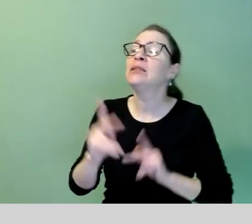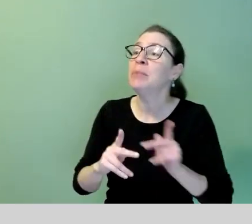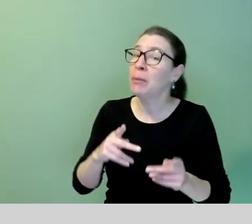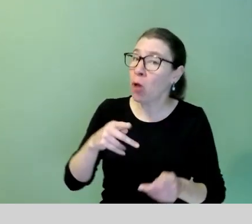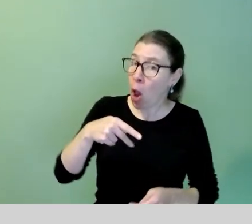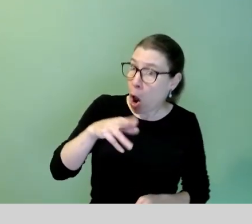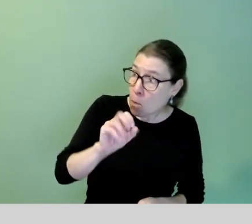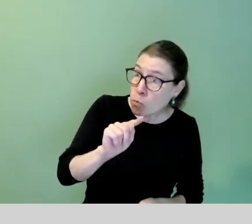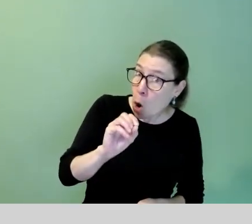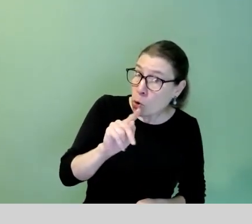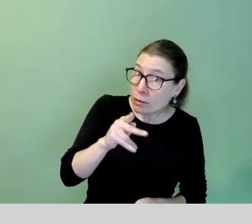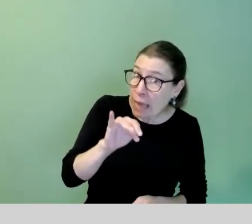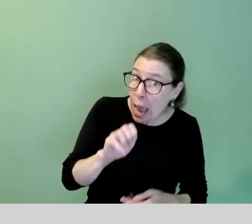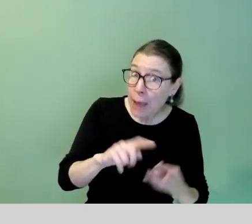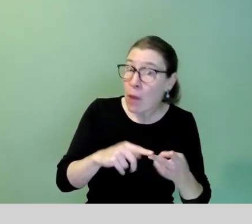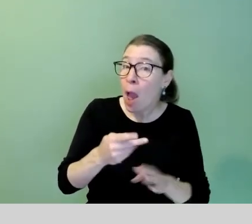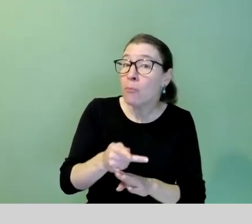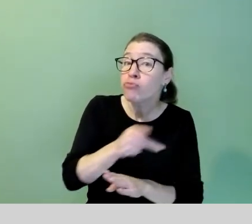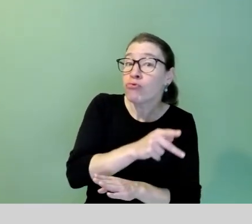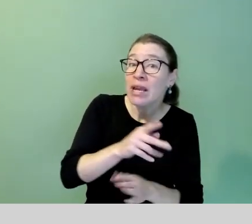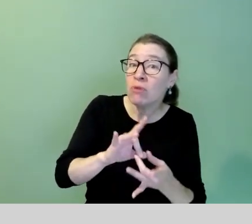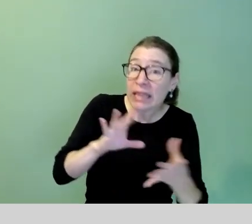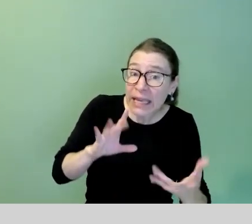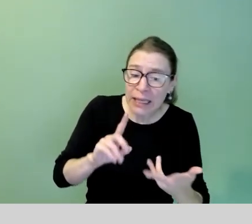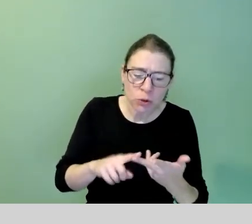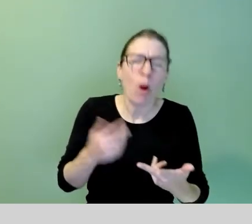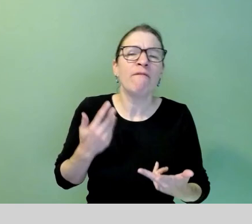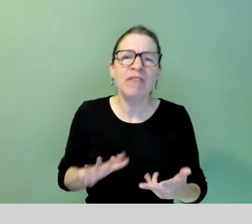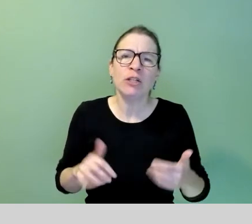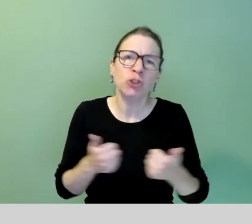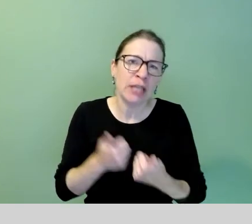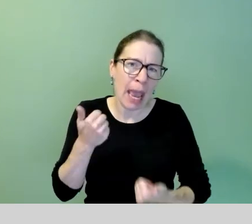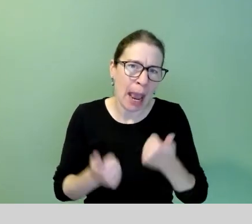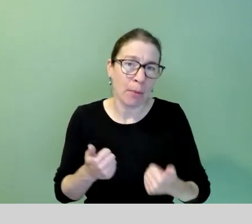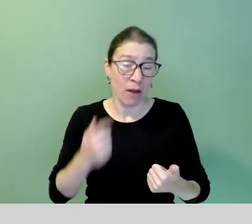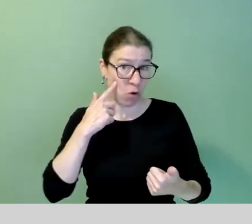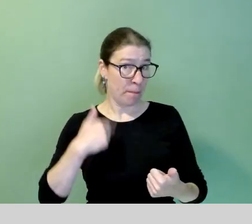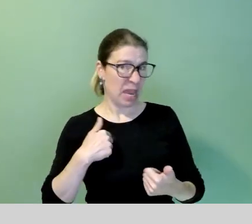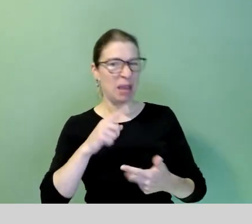or a finished game. Pick what's appropriate for your project. For now, I'm uploading a prototype.